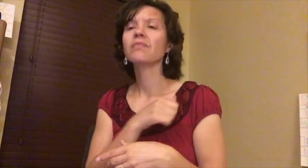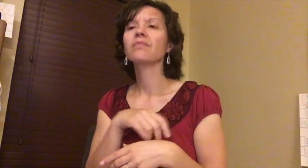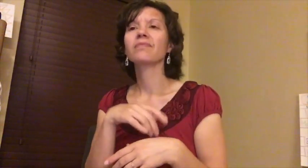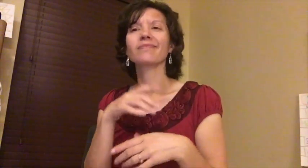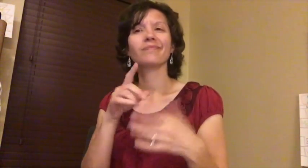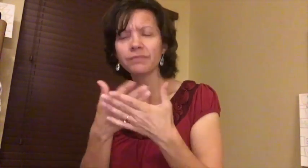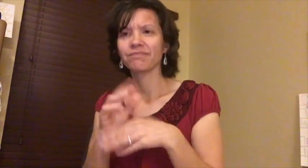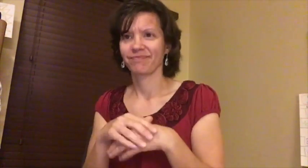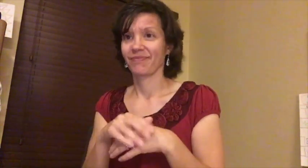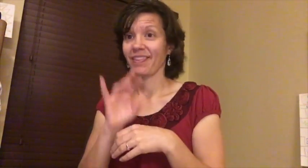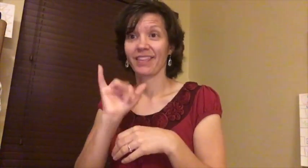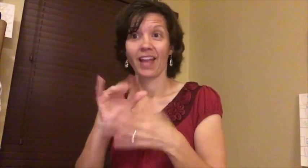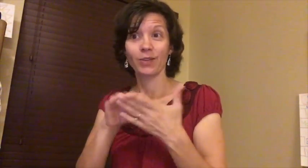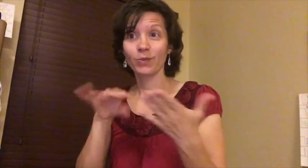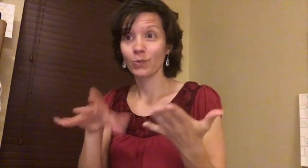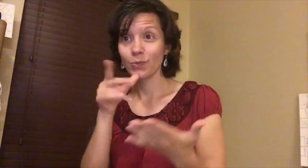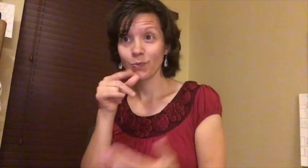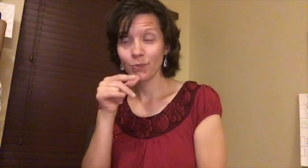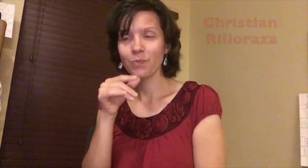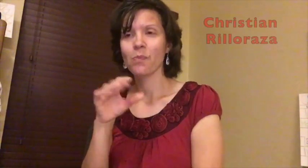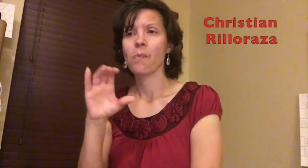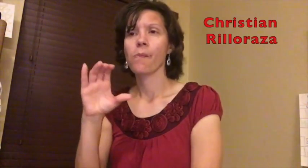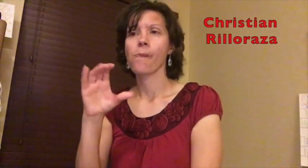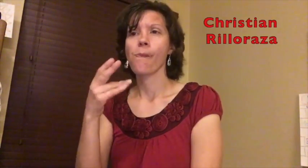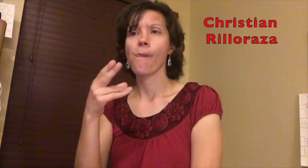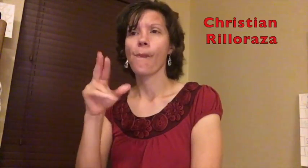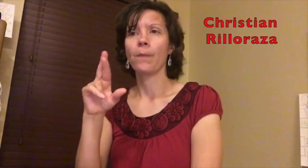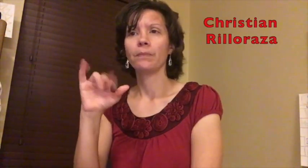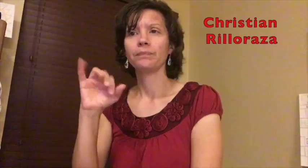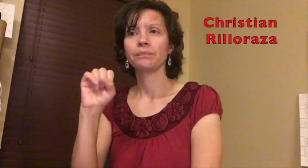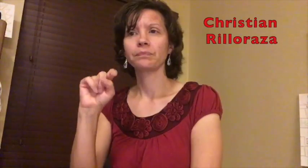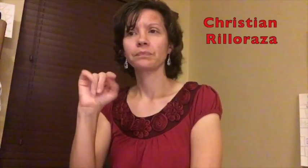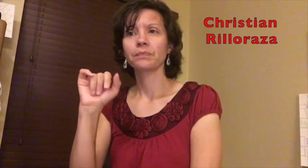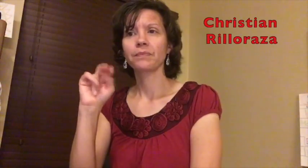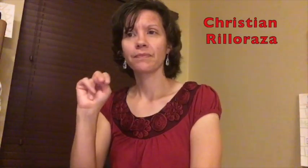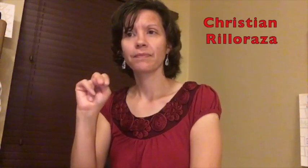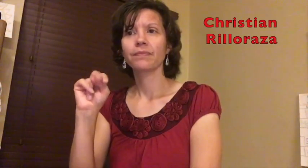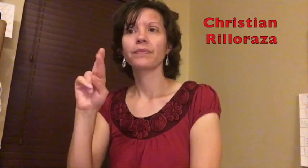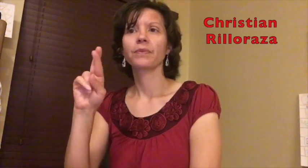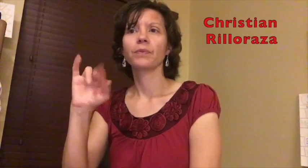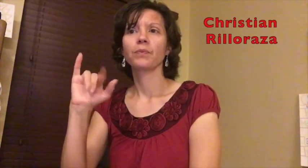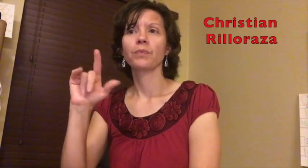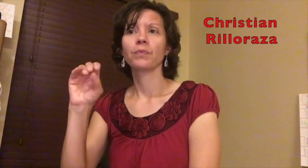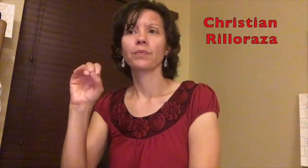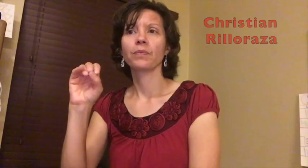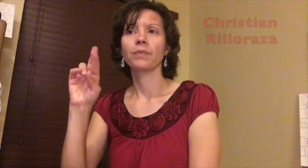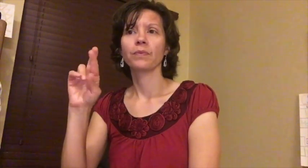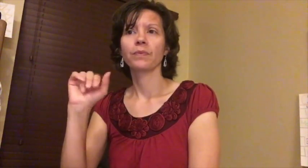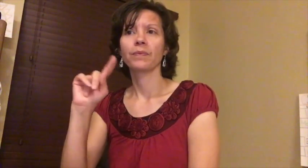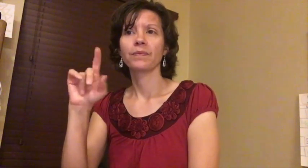attitude has had a shift. In this student is Christian Rela Rosa.